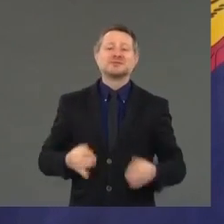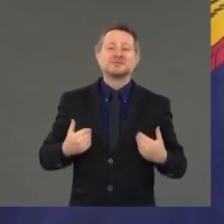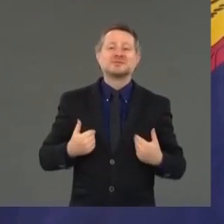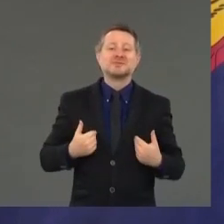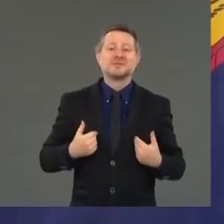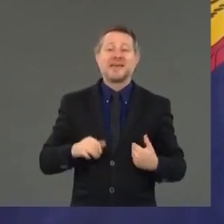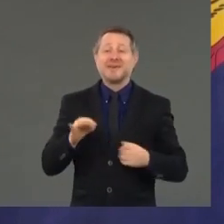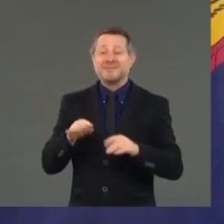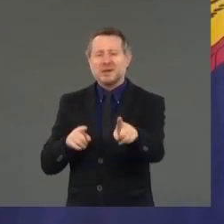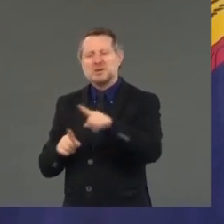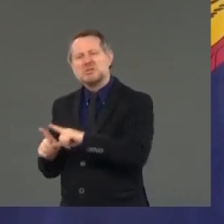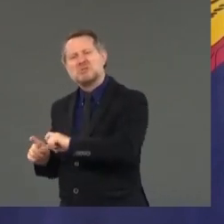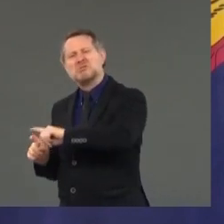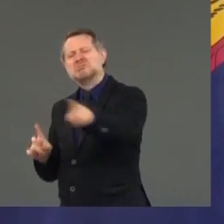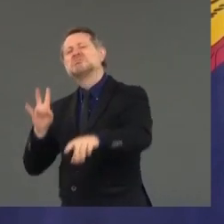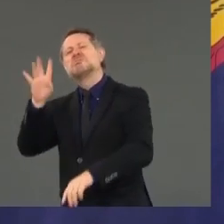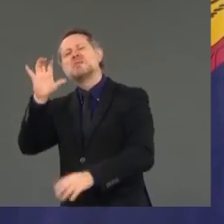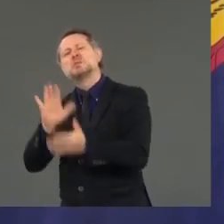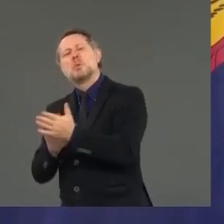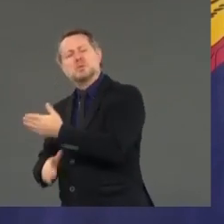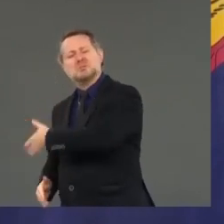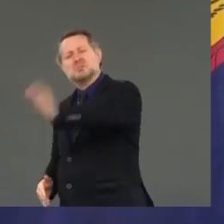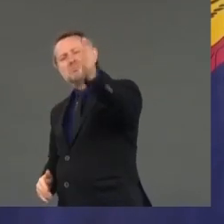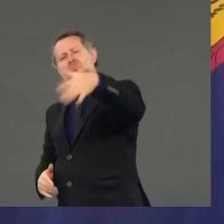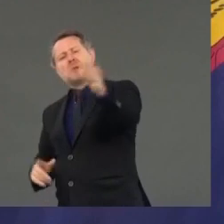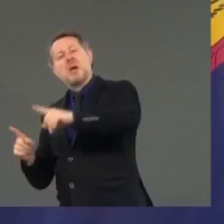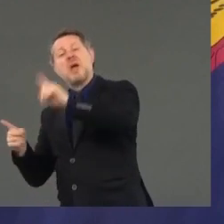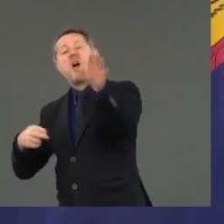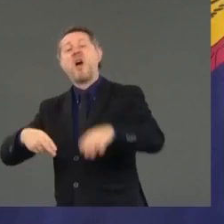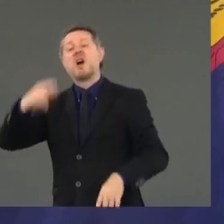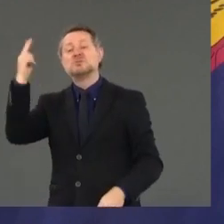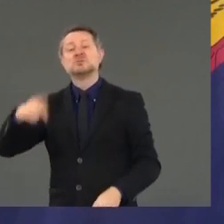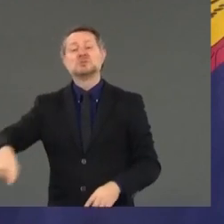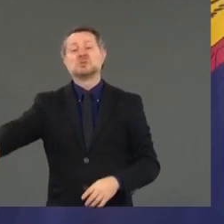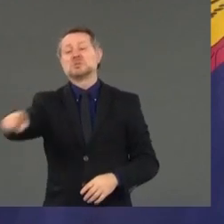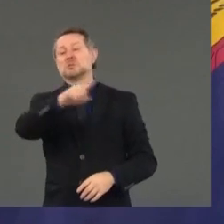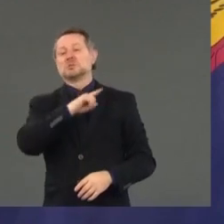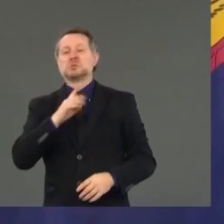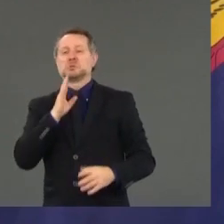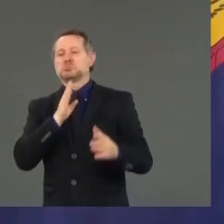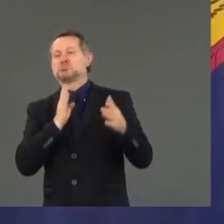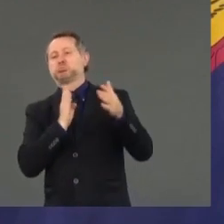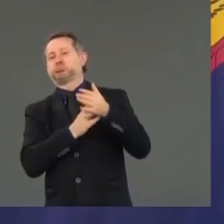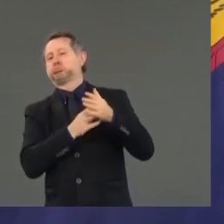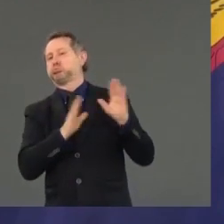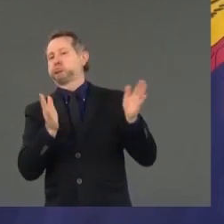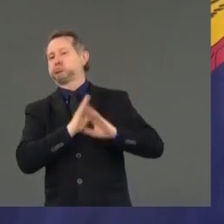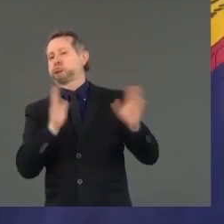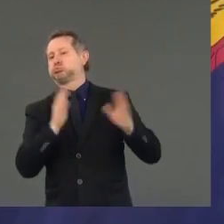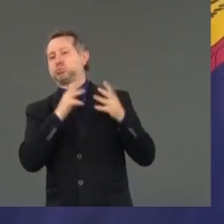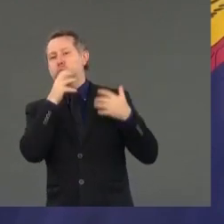IN RETROSPECT IT TURNED OUT RIGHT, BUT IF YOU WERE TO ASK